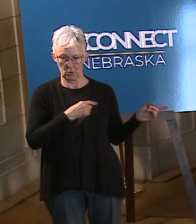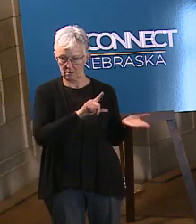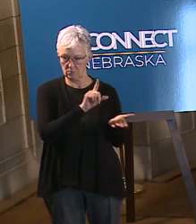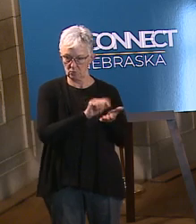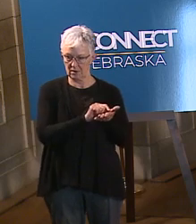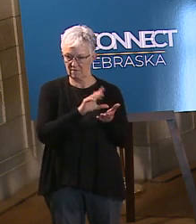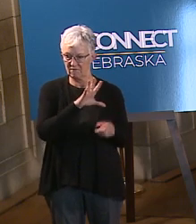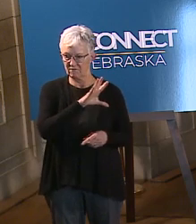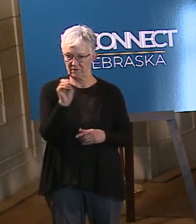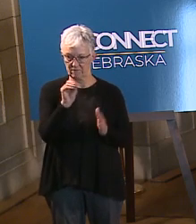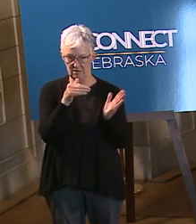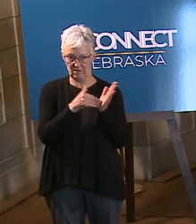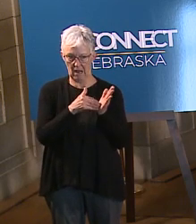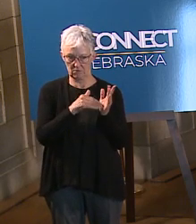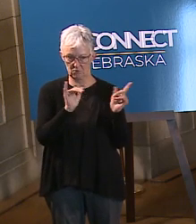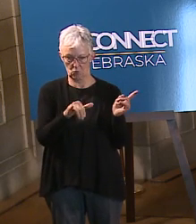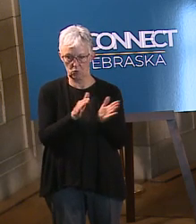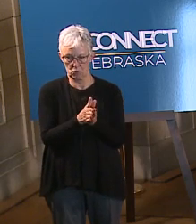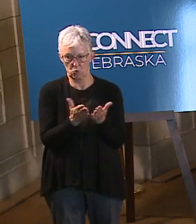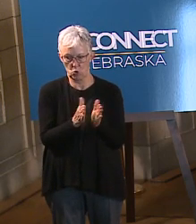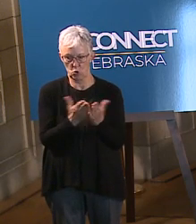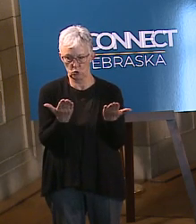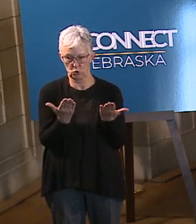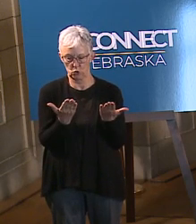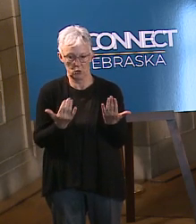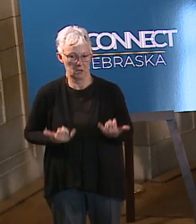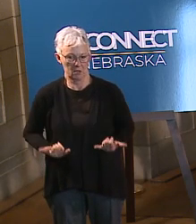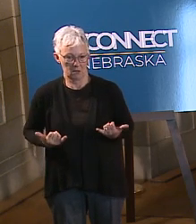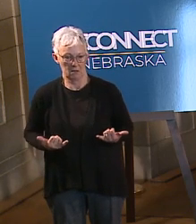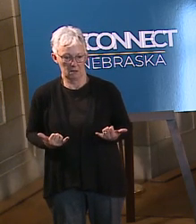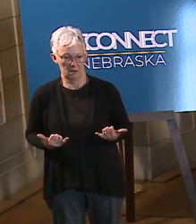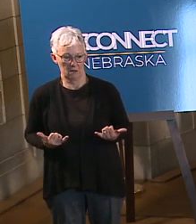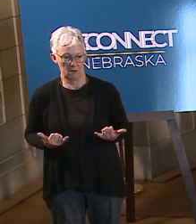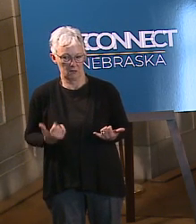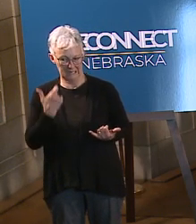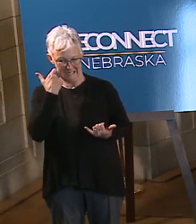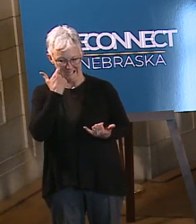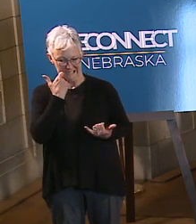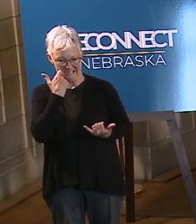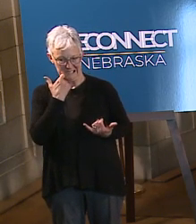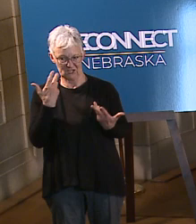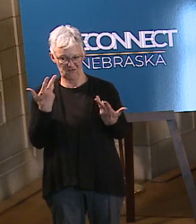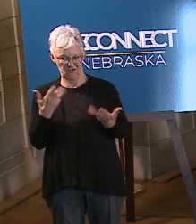GO, THEY ARE ALREADY GOING OUT.